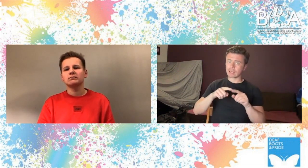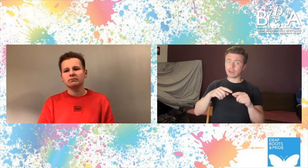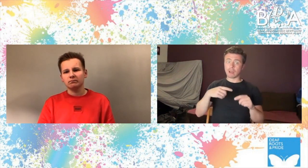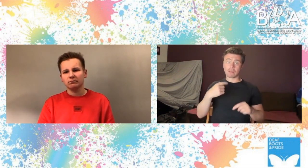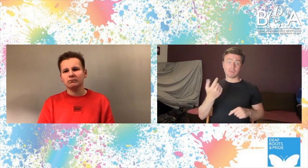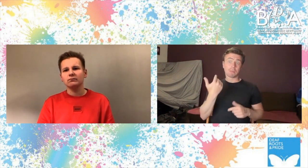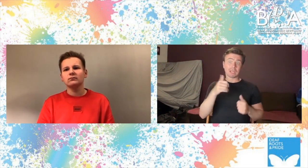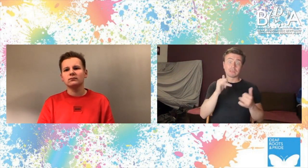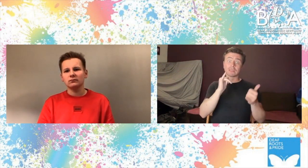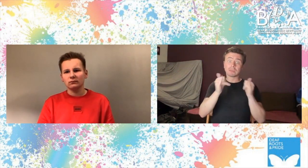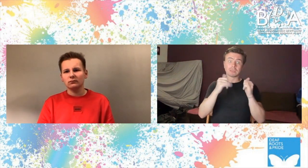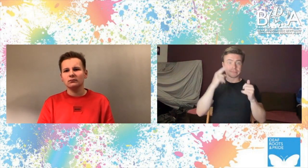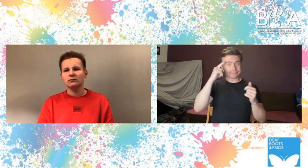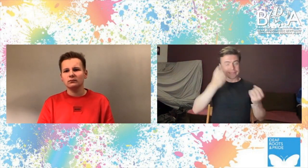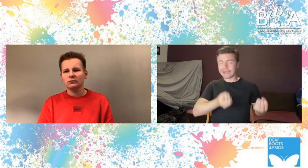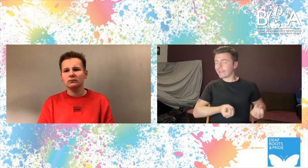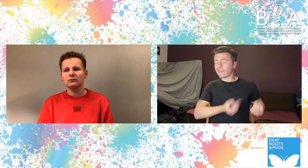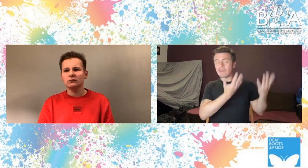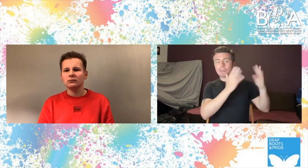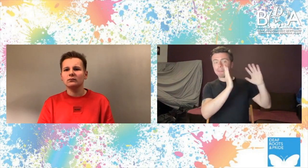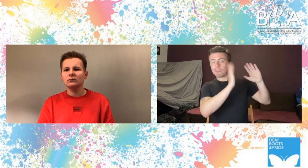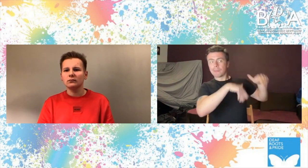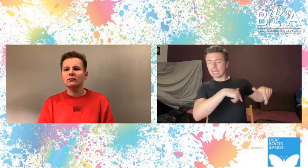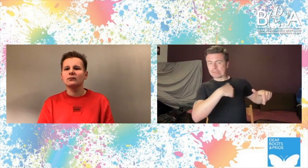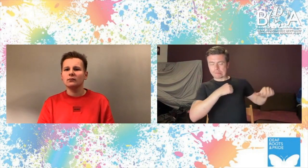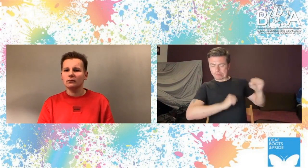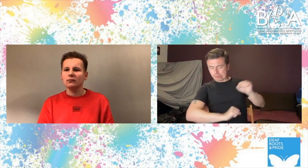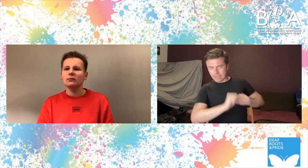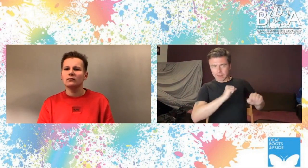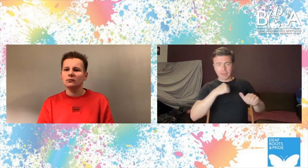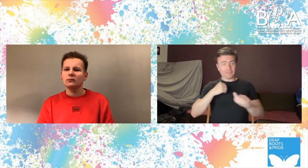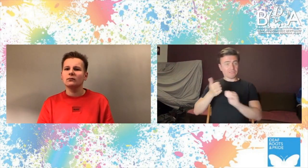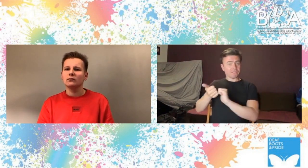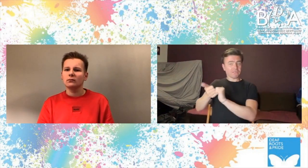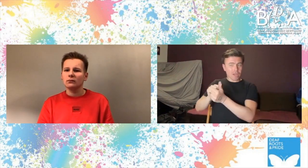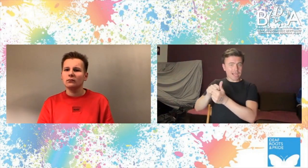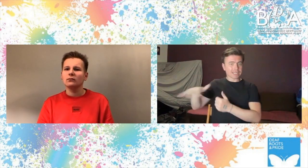I thought of giving up sometimes when I’ve been struggling, and my